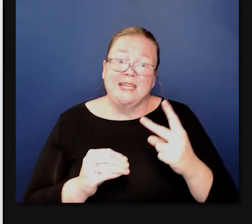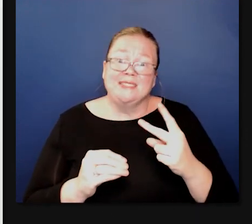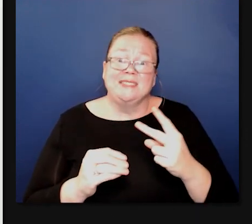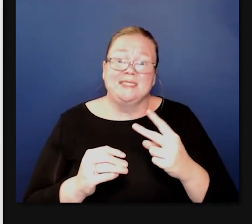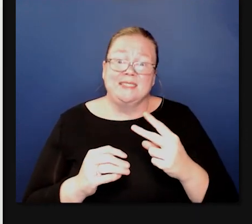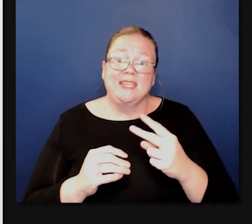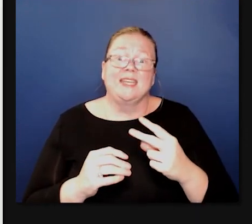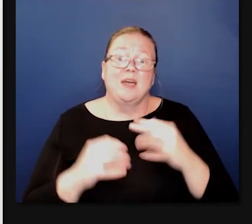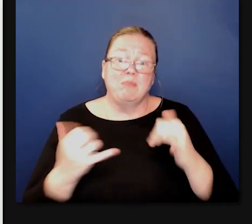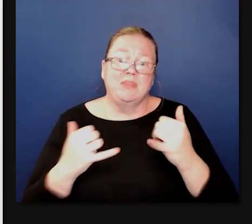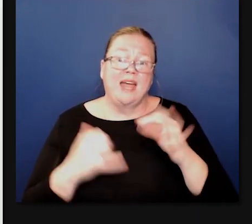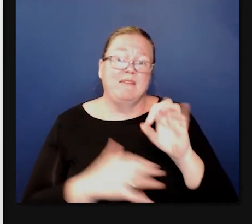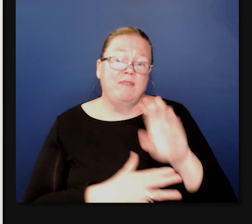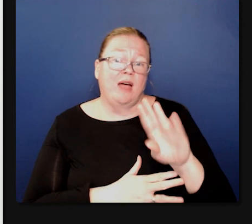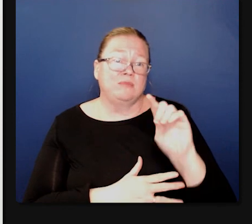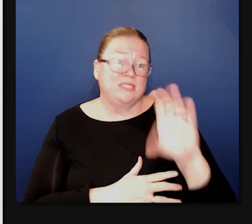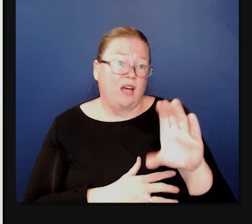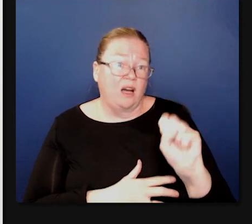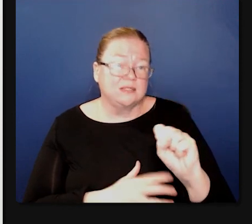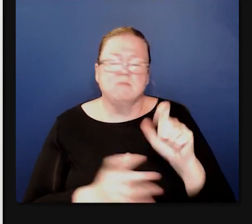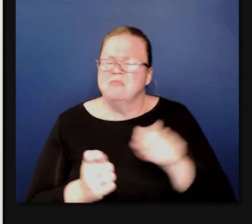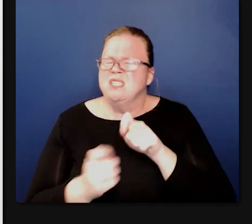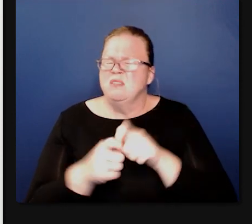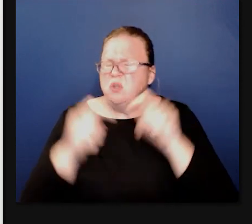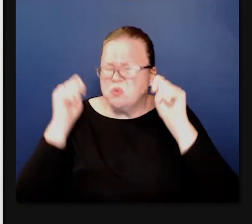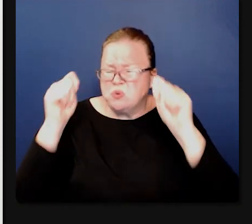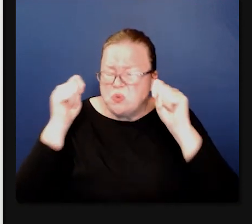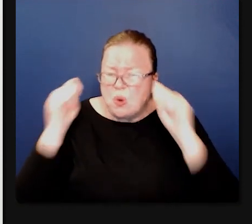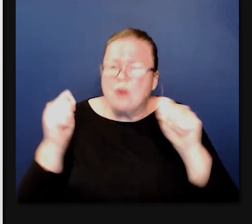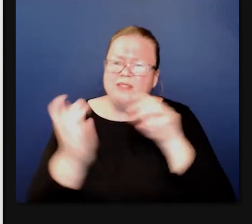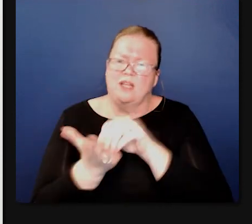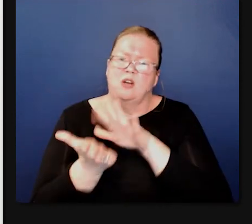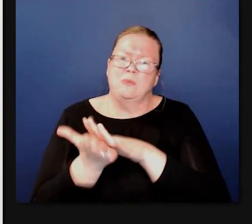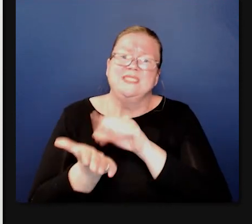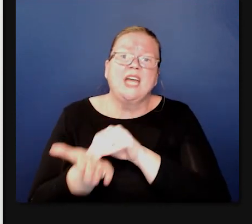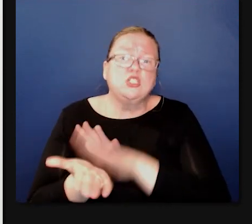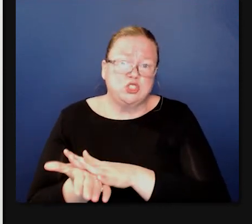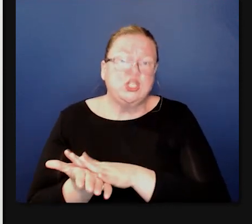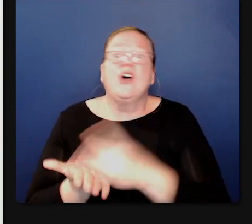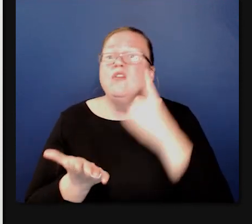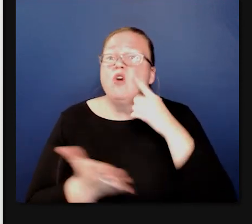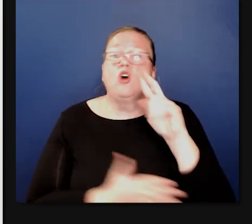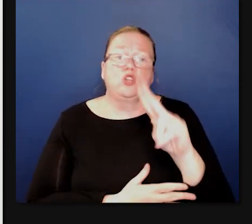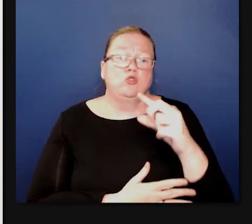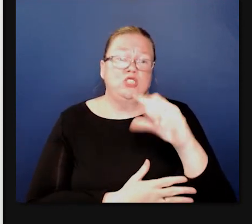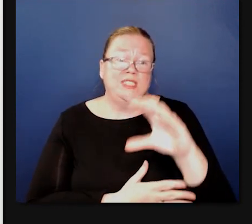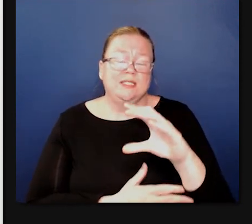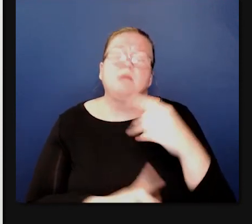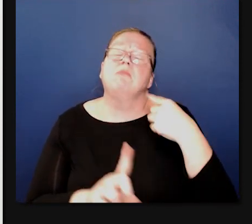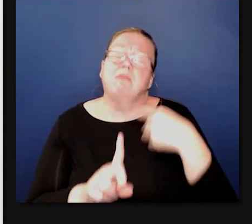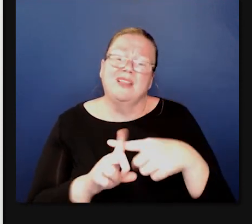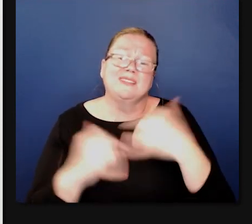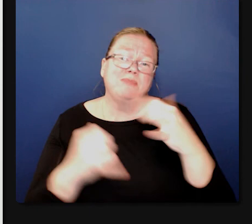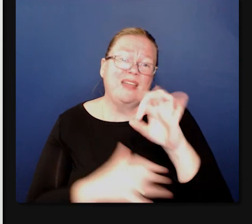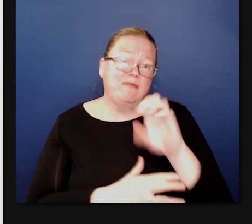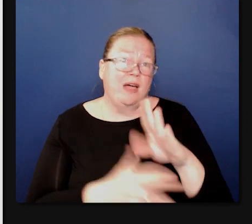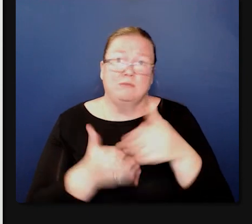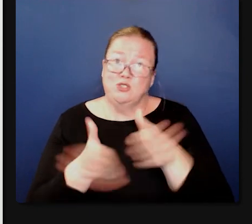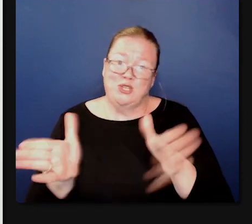you can look at the PlayFab docs, which provides specific tutorials and documentation for UGC and PlayFab in general.